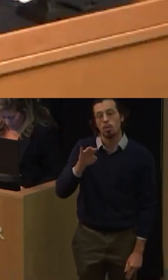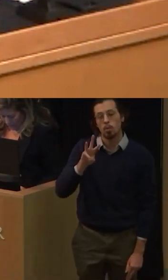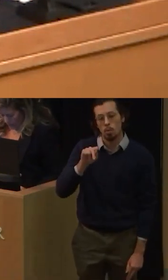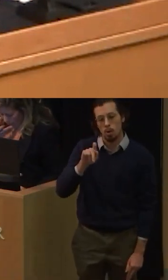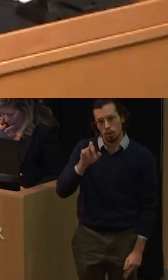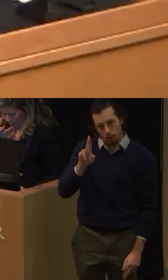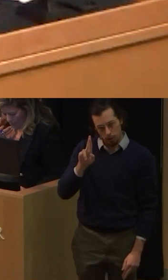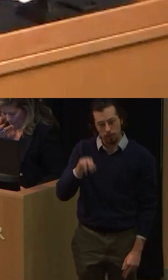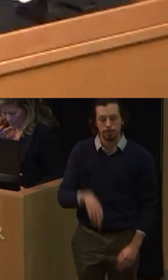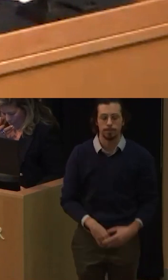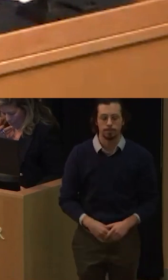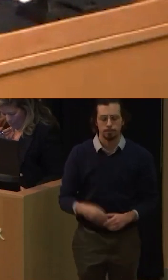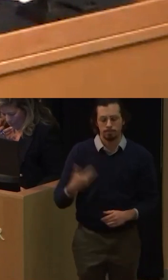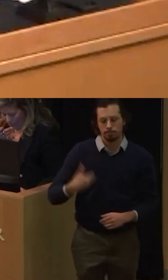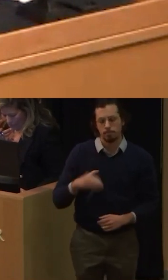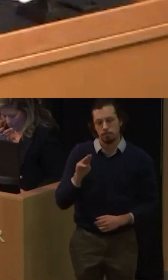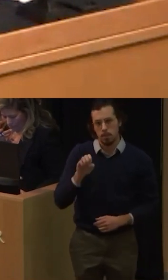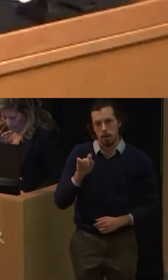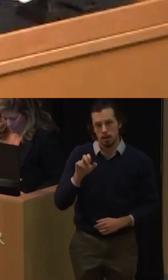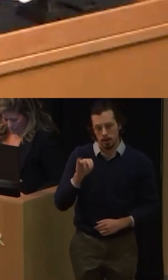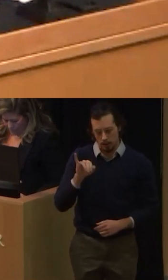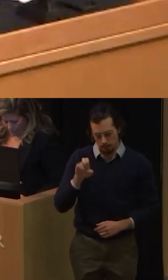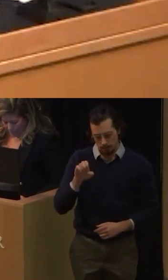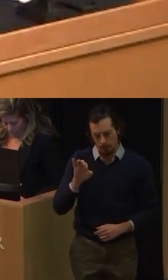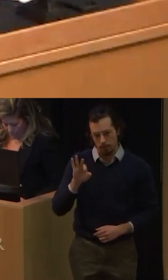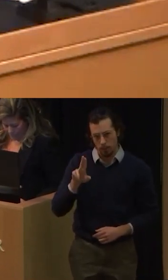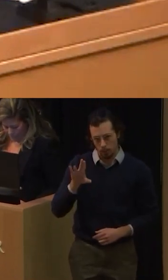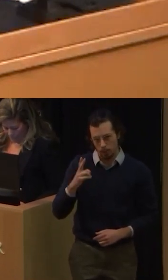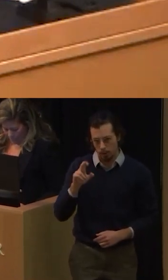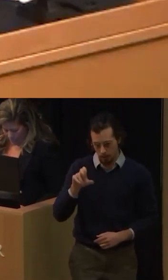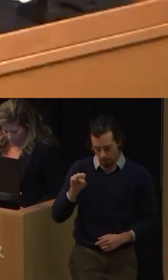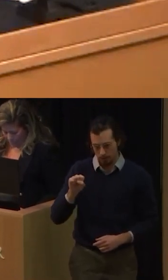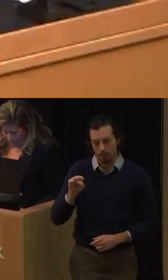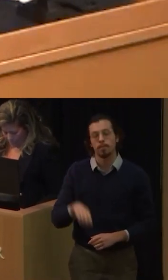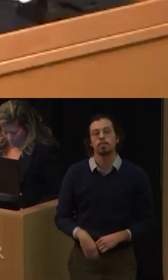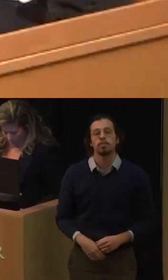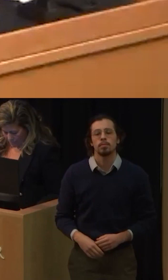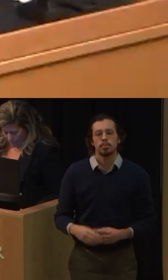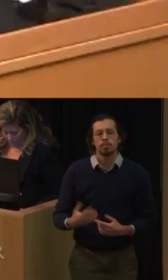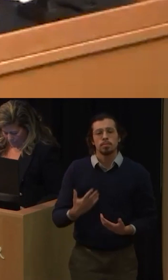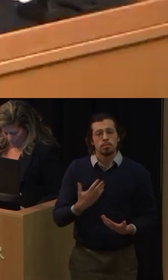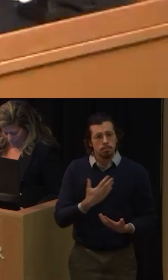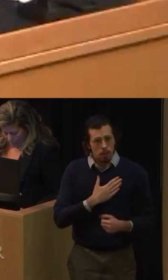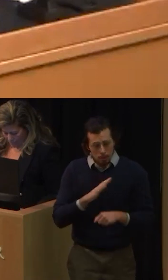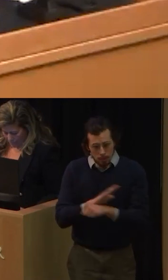When I think about what have we done and what can we do, the name of my business is Ubuntu Village Works.